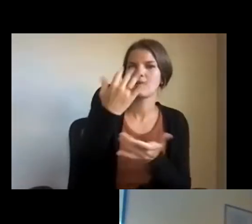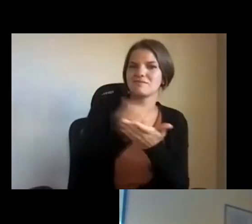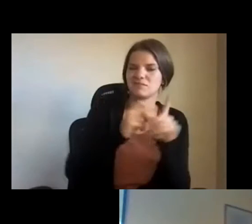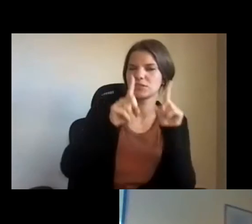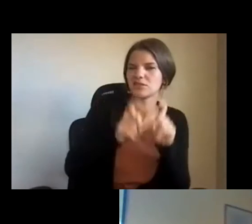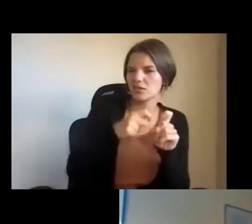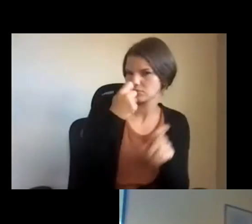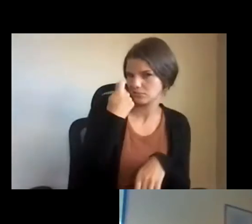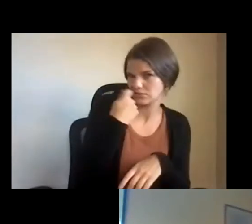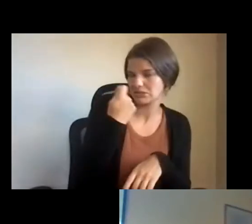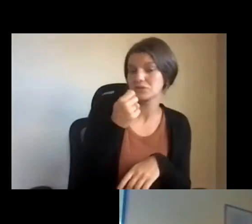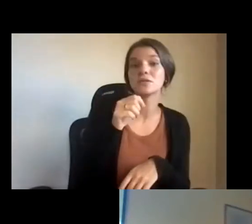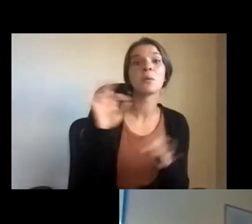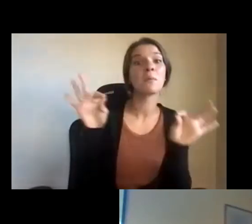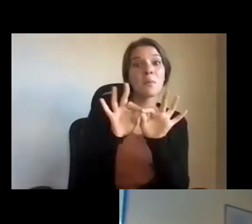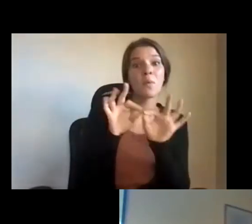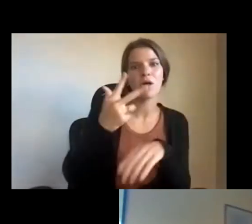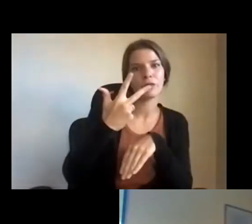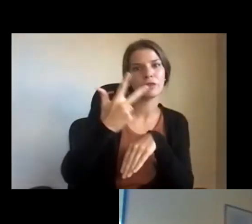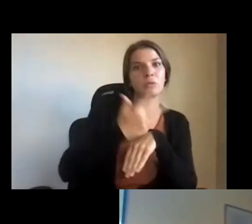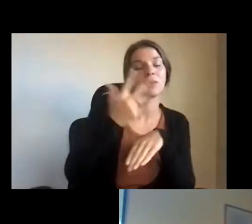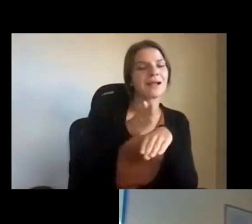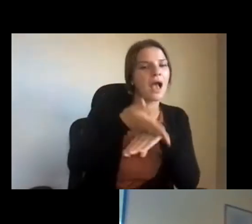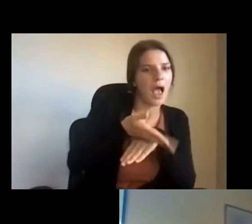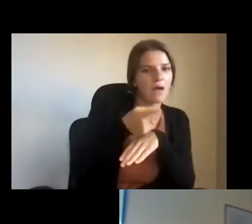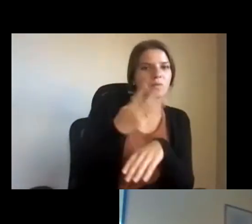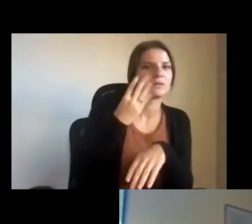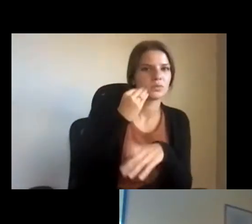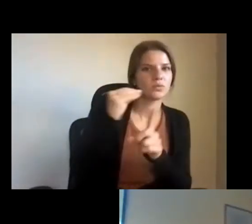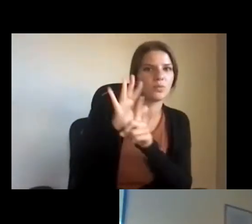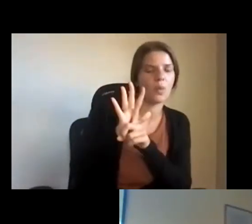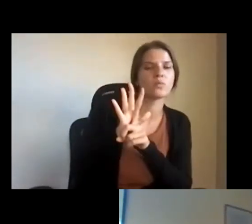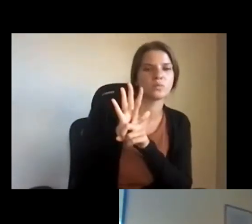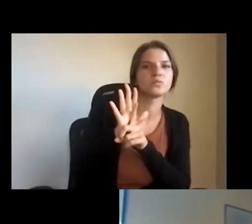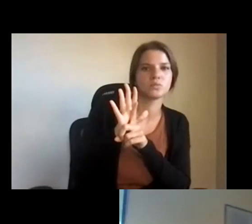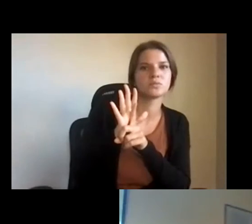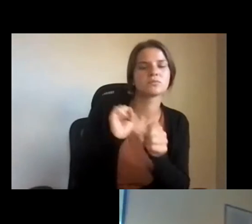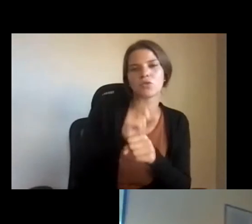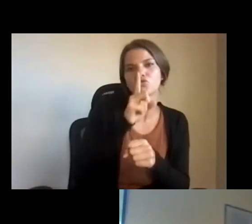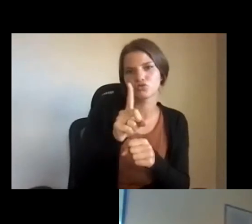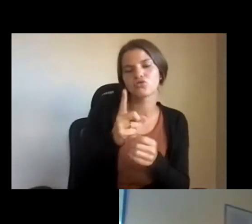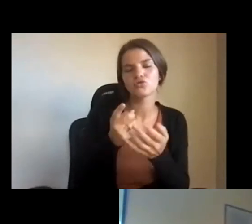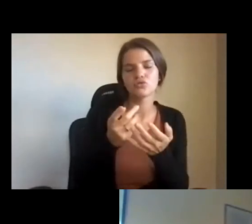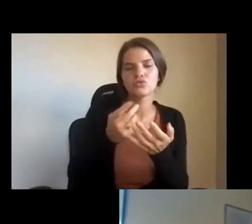about three days after you're exposed to someone who's infected. To make sure that you are yourself